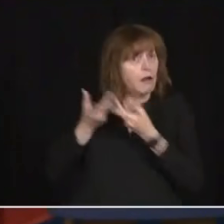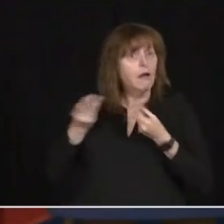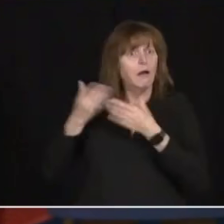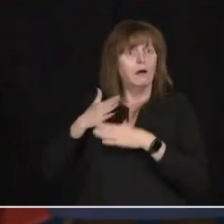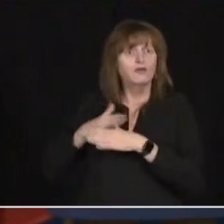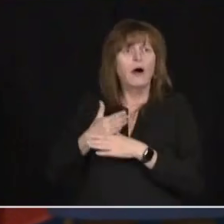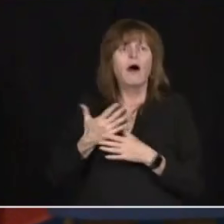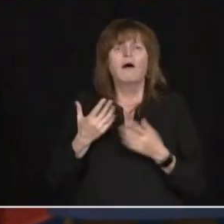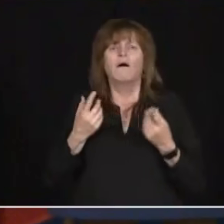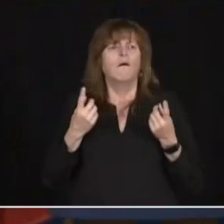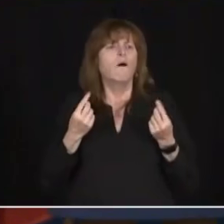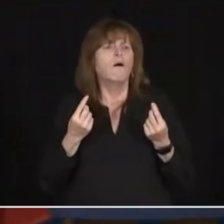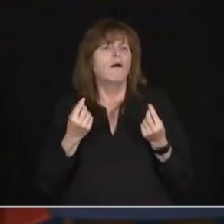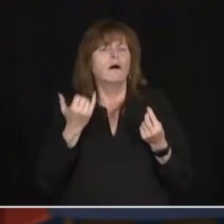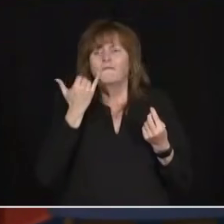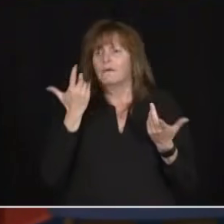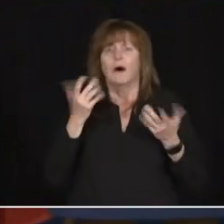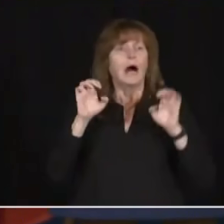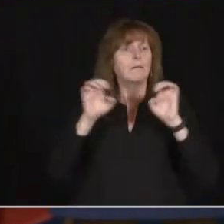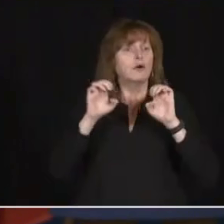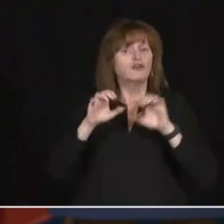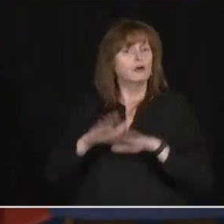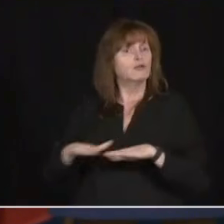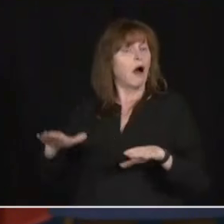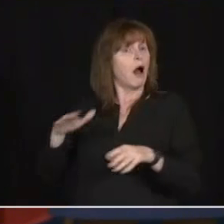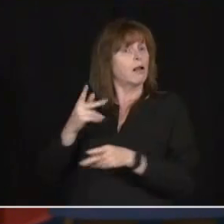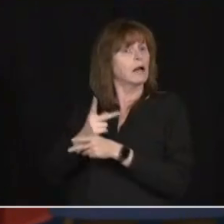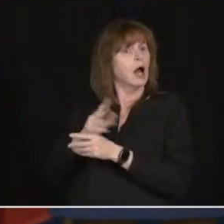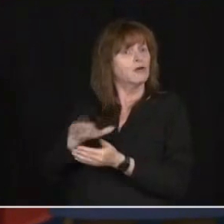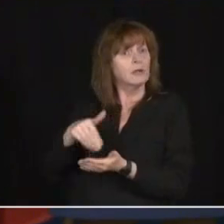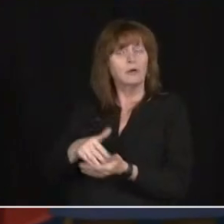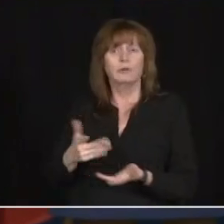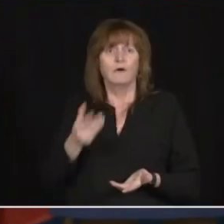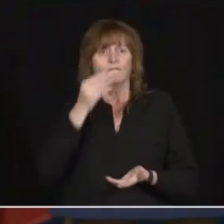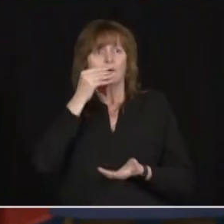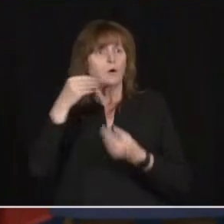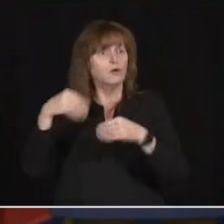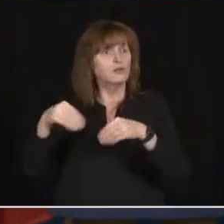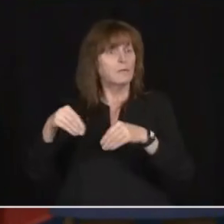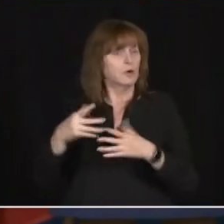It also includes the government's own retail operations.